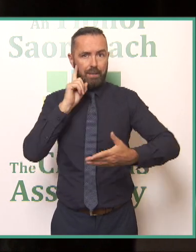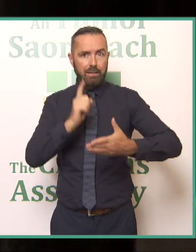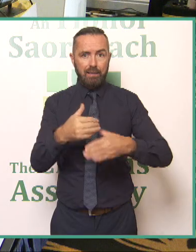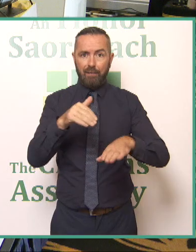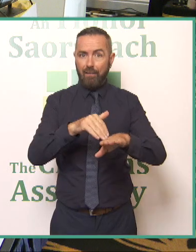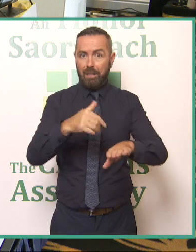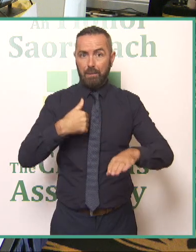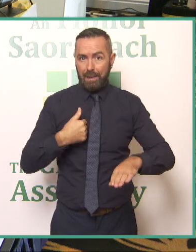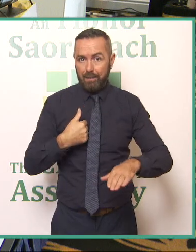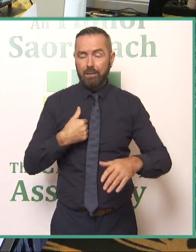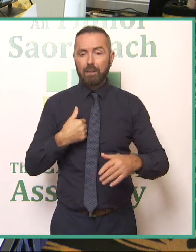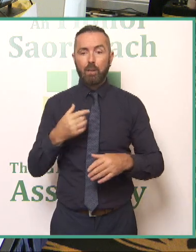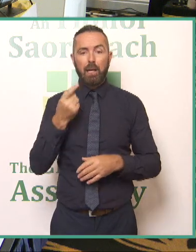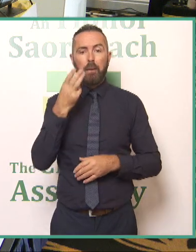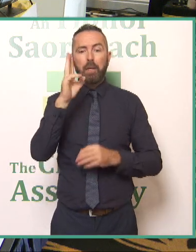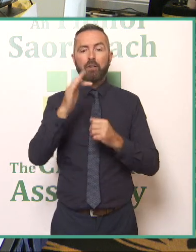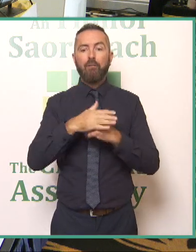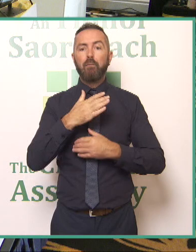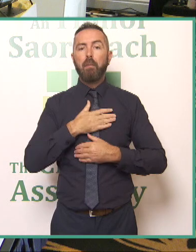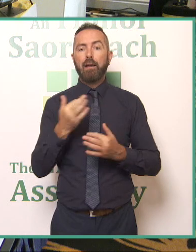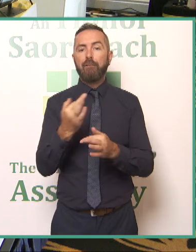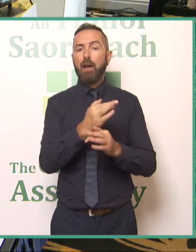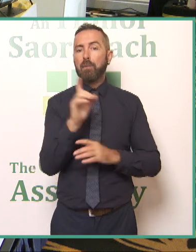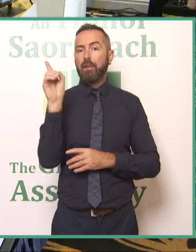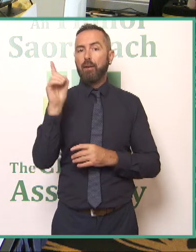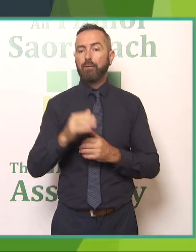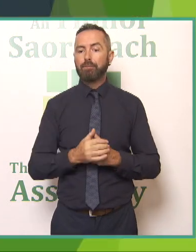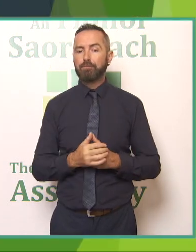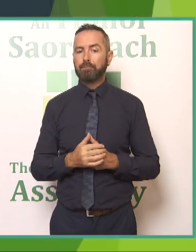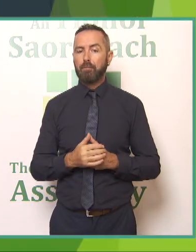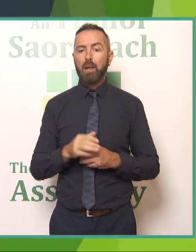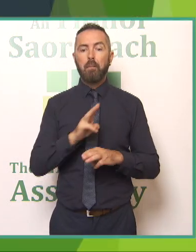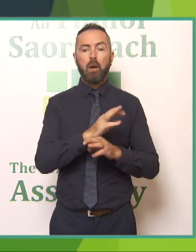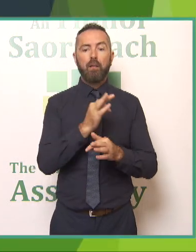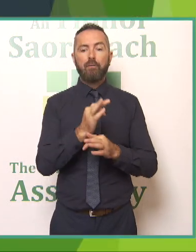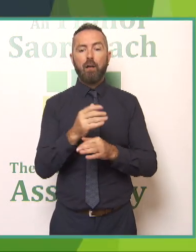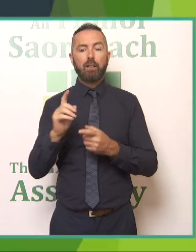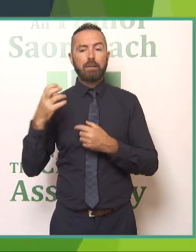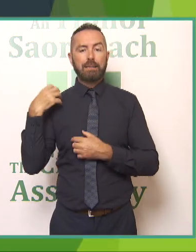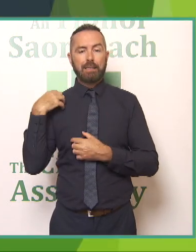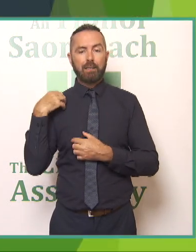see there's a picture of of my family there and my man my dad my sister and then my girlfriend